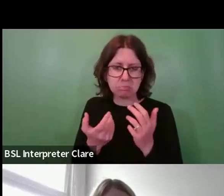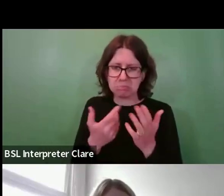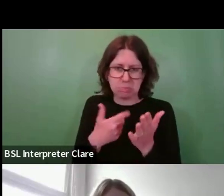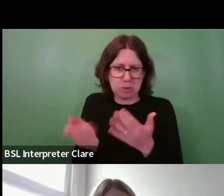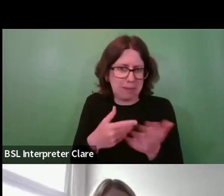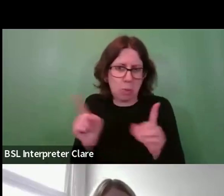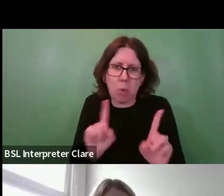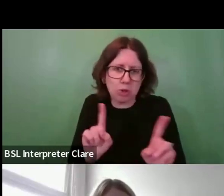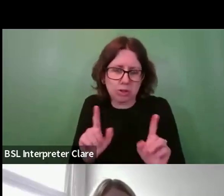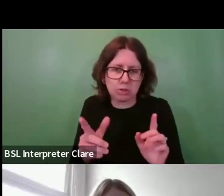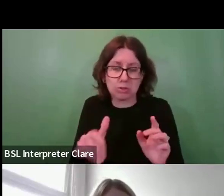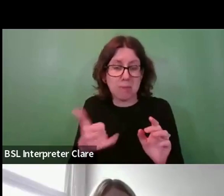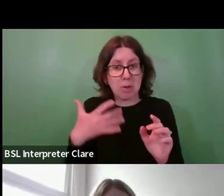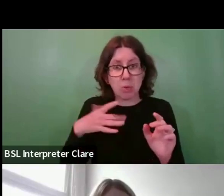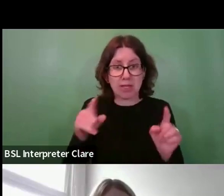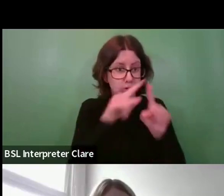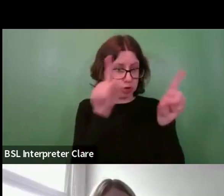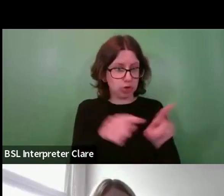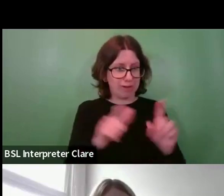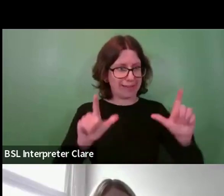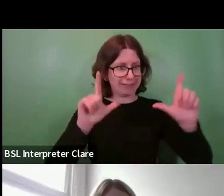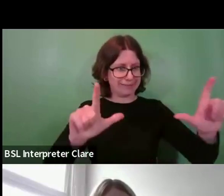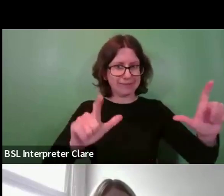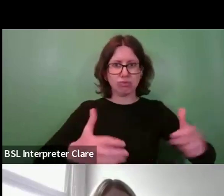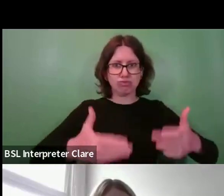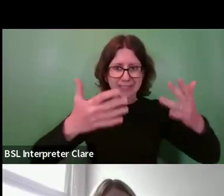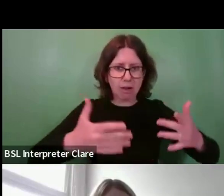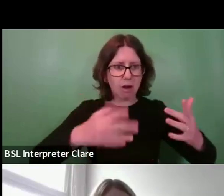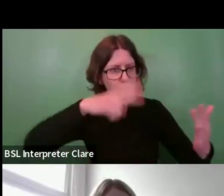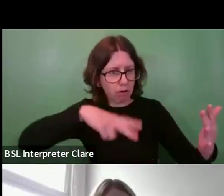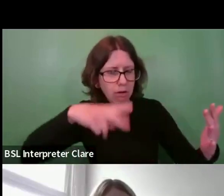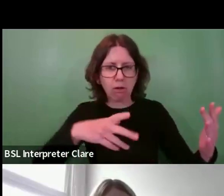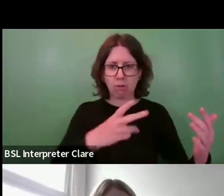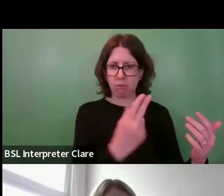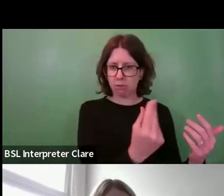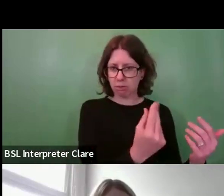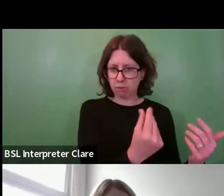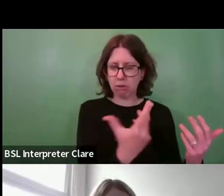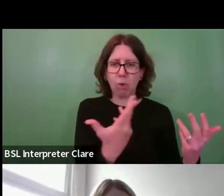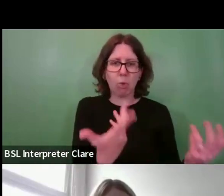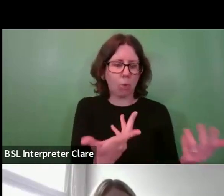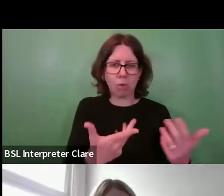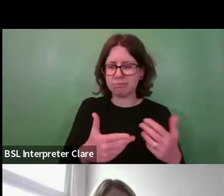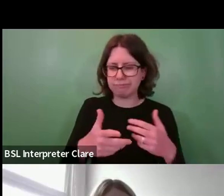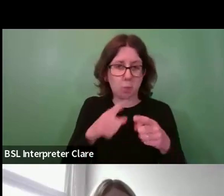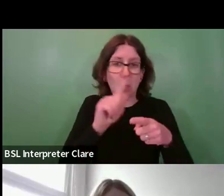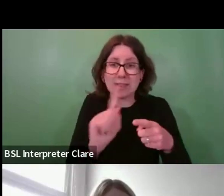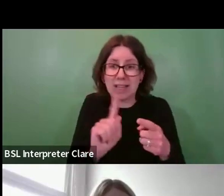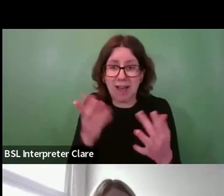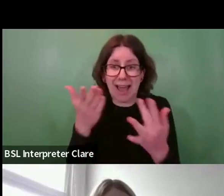whether you need a screen reader or whether you need wheelchair access or whatever it happens to be, I think generally speaking,